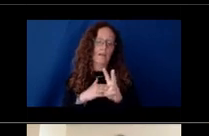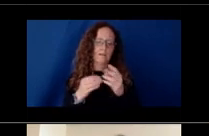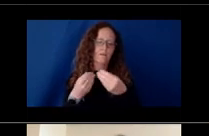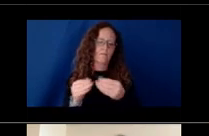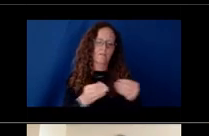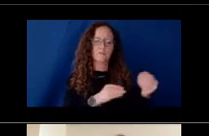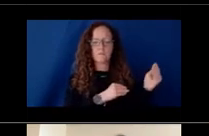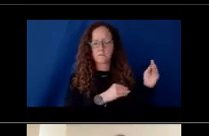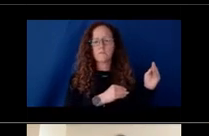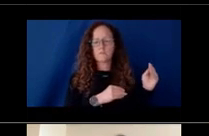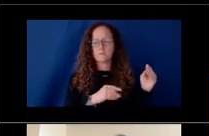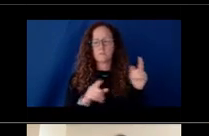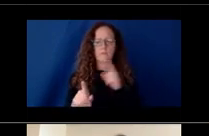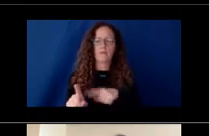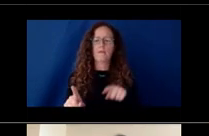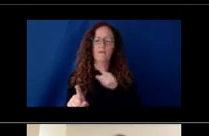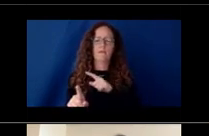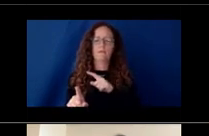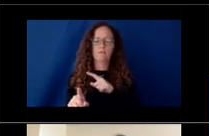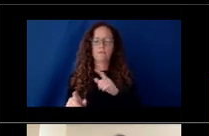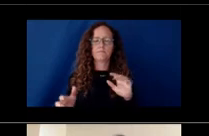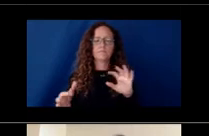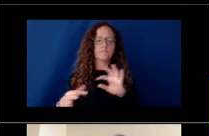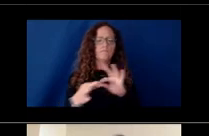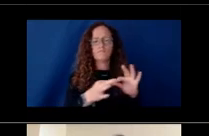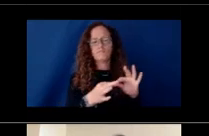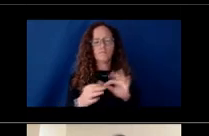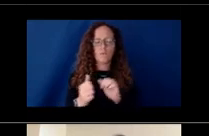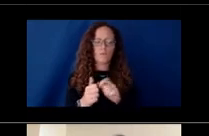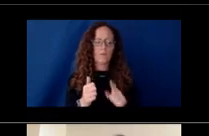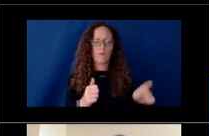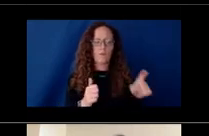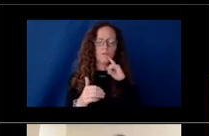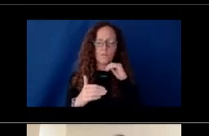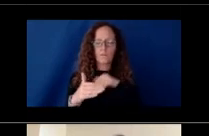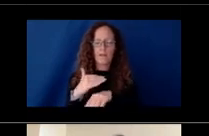that the forecast offices can work with people either just to gain access to that, those data,